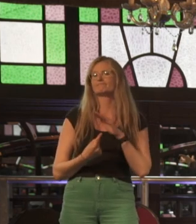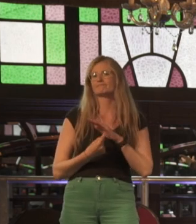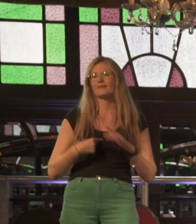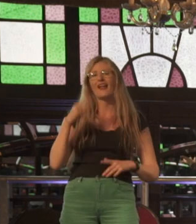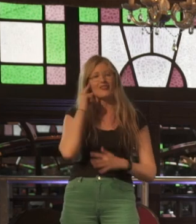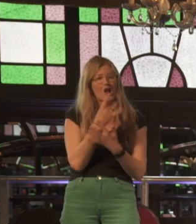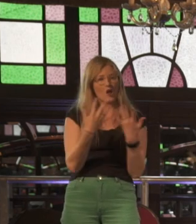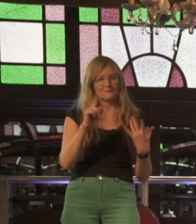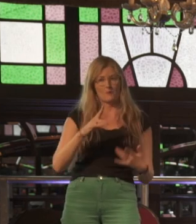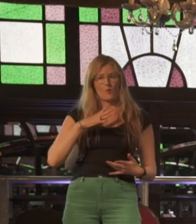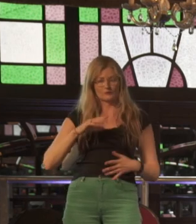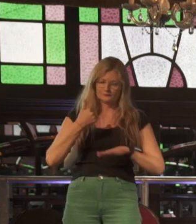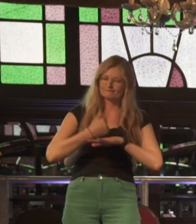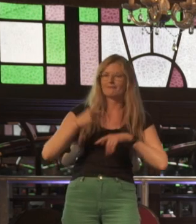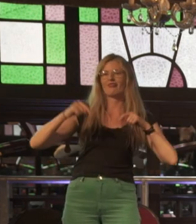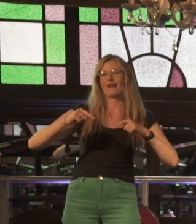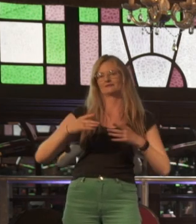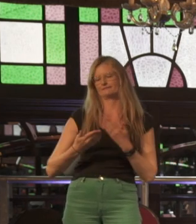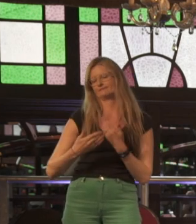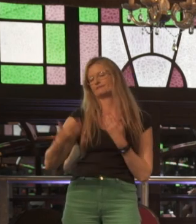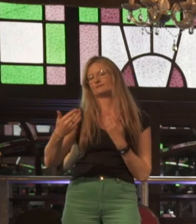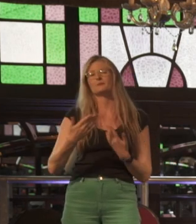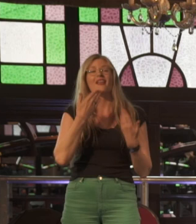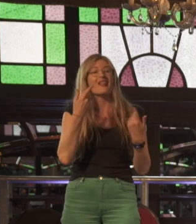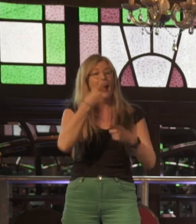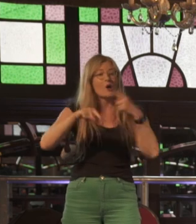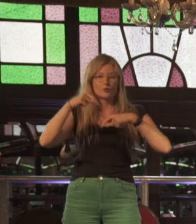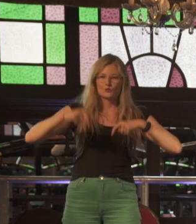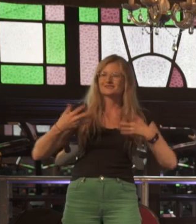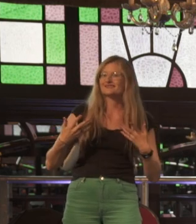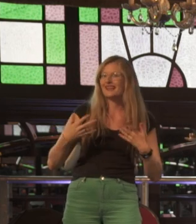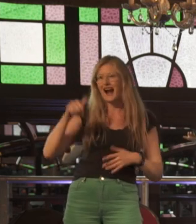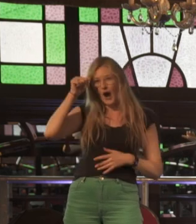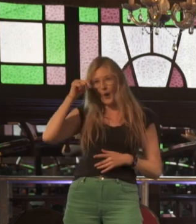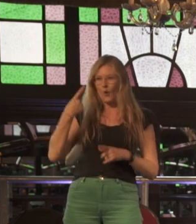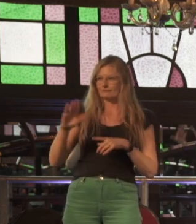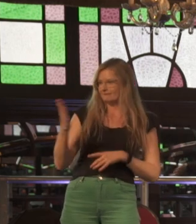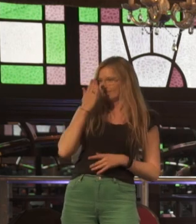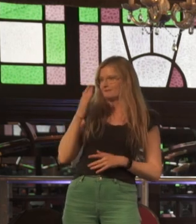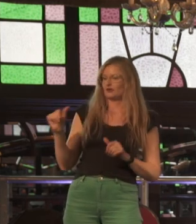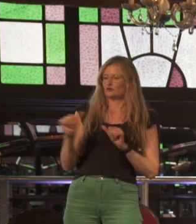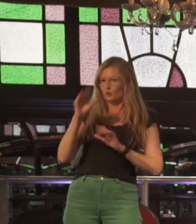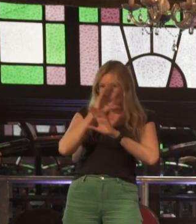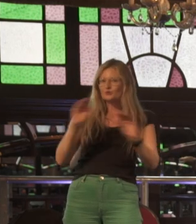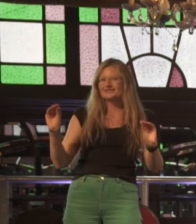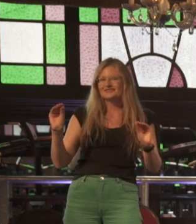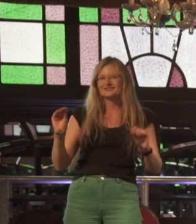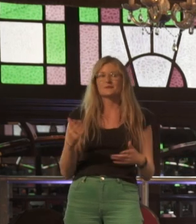want to do in the future. Anyway, so thank you everyone for coming today at such short notice and for putting yourself forward for nominations